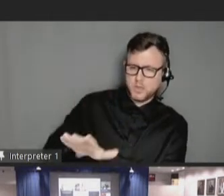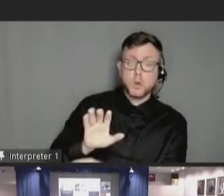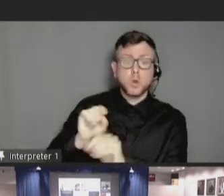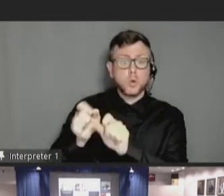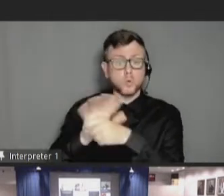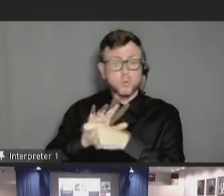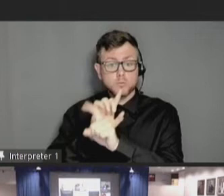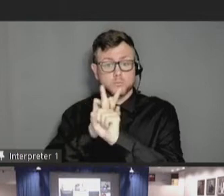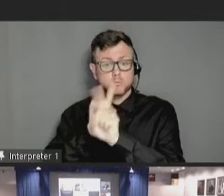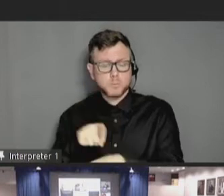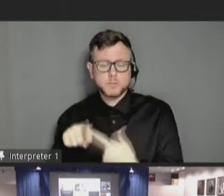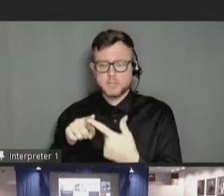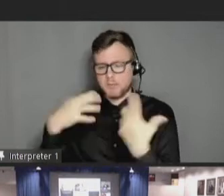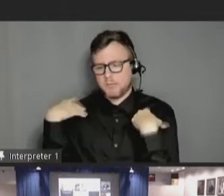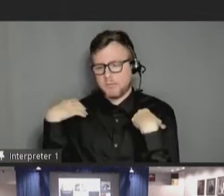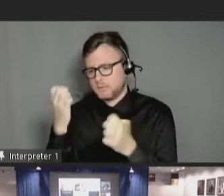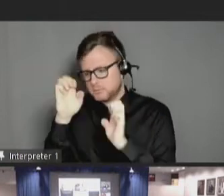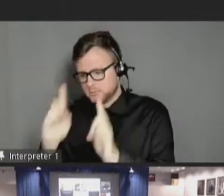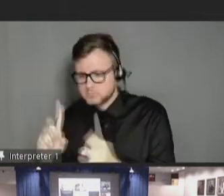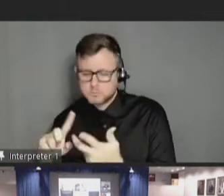their health education, their vaccine readiness,